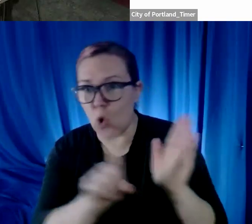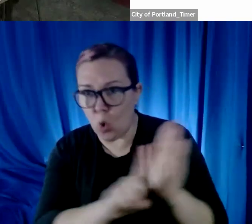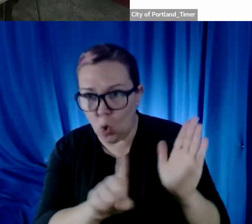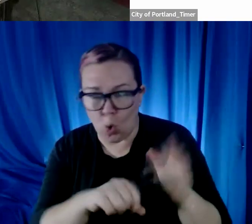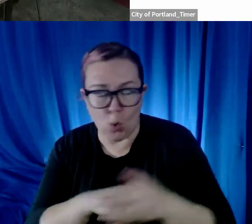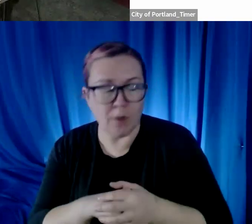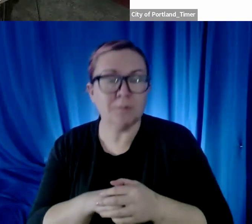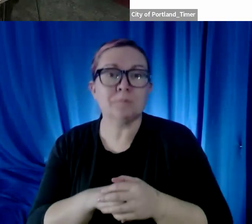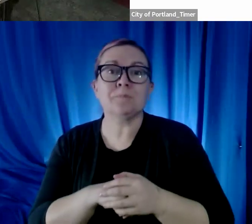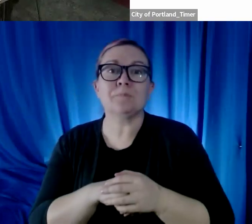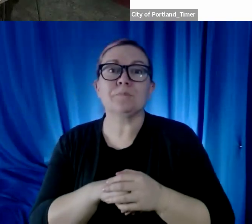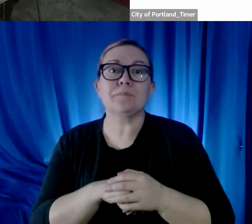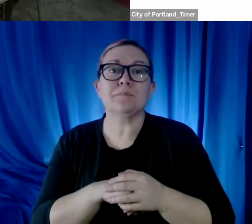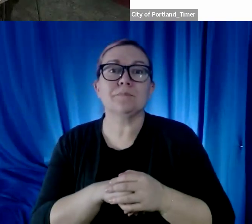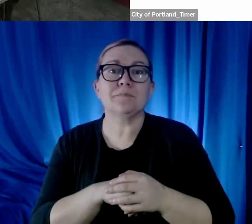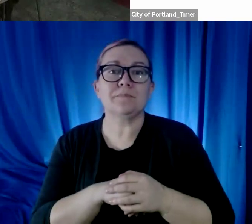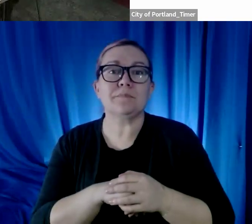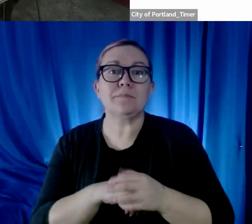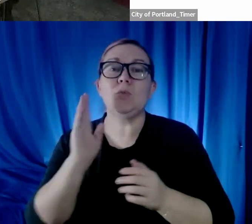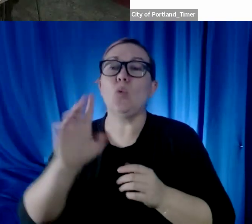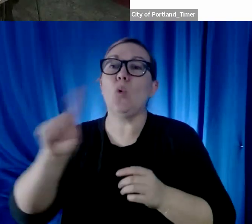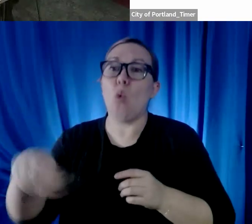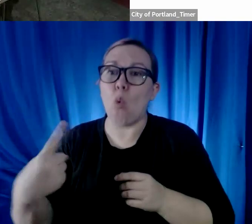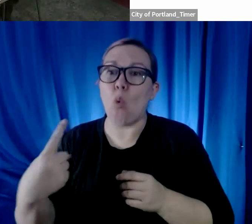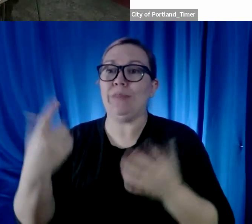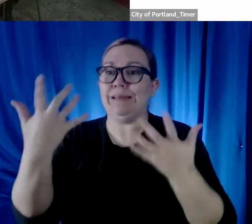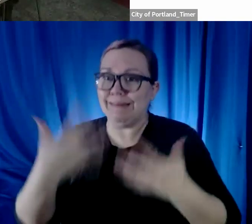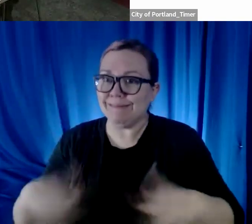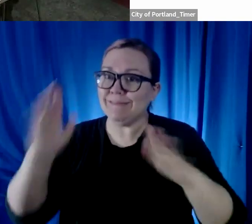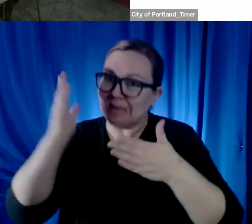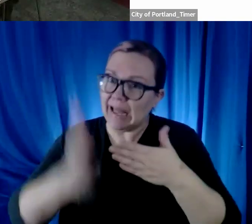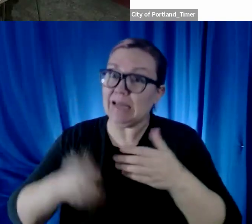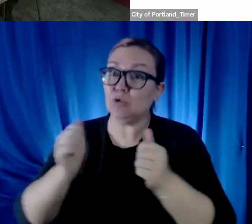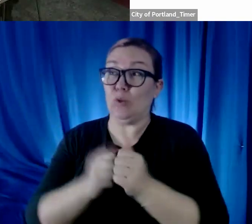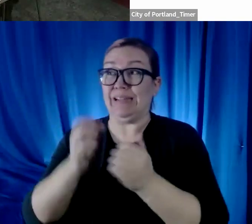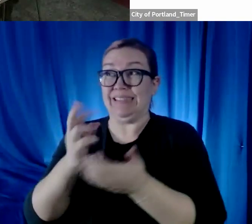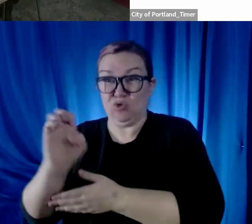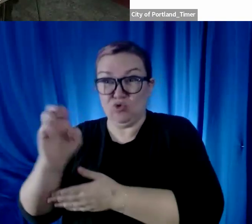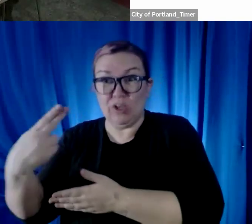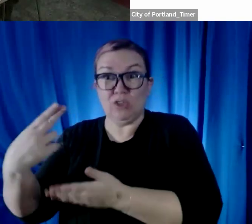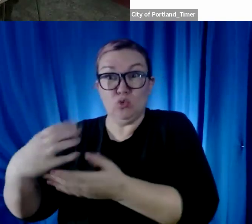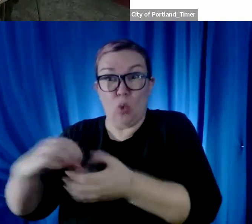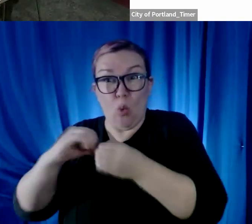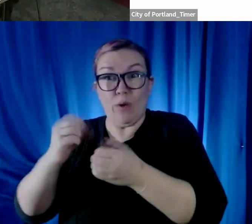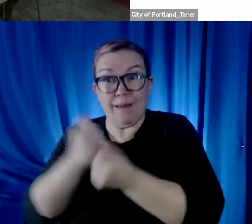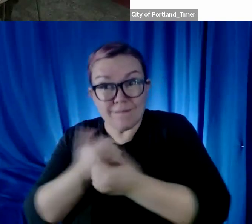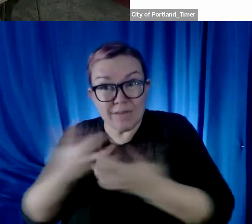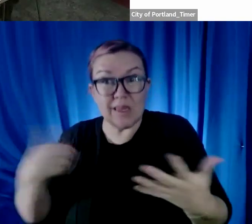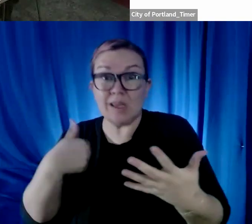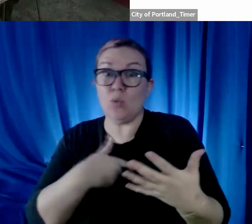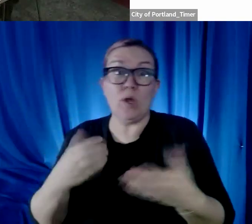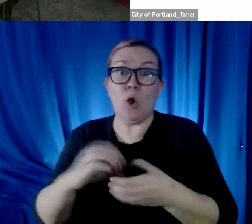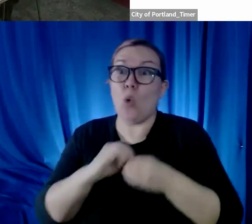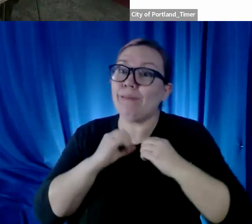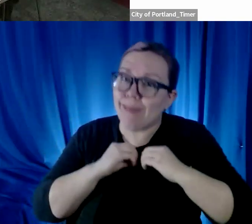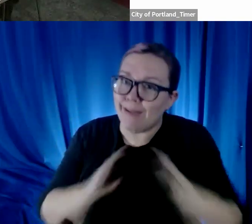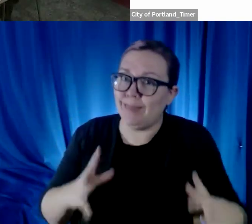It will only end with the super wealthy owning everything And the rest of us owning nothing.